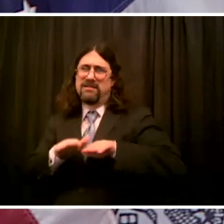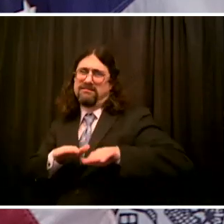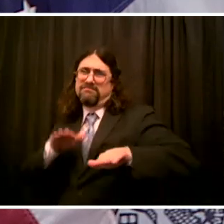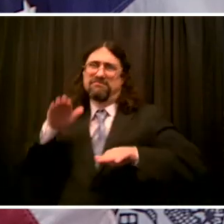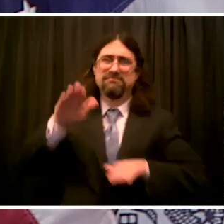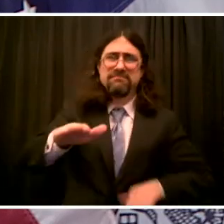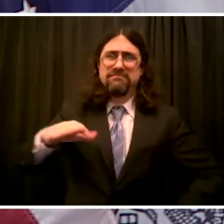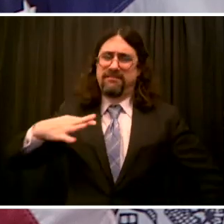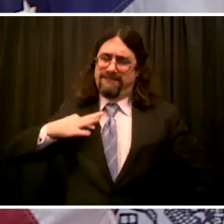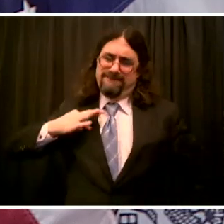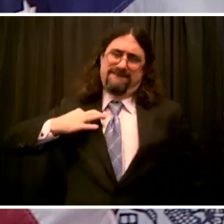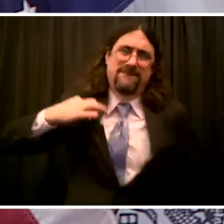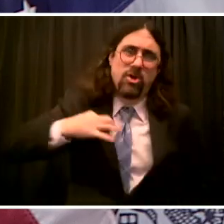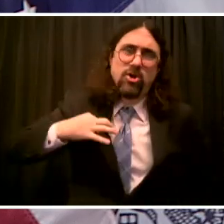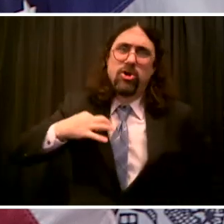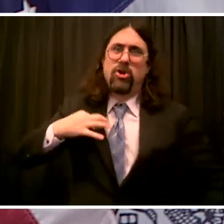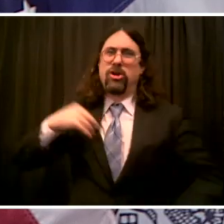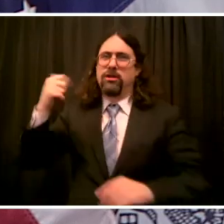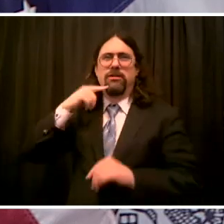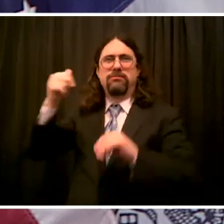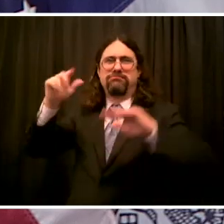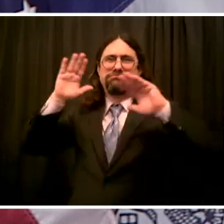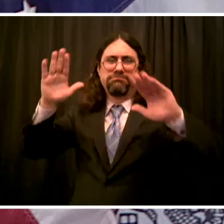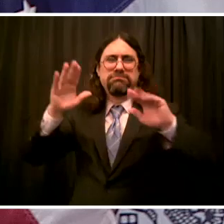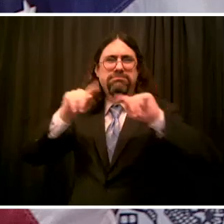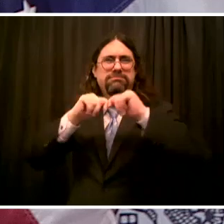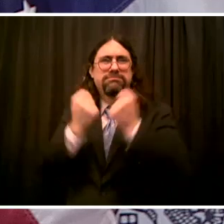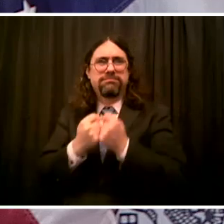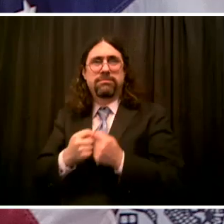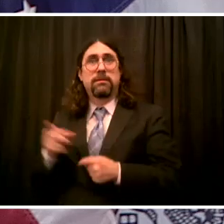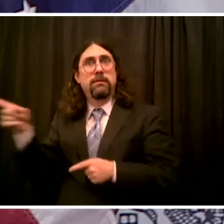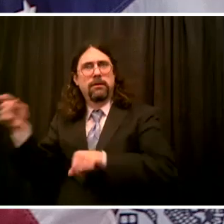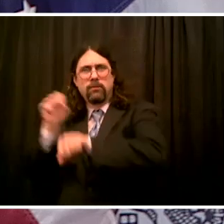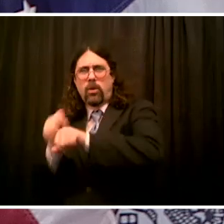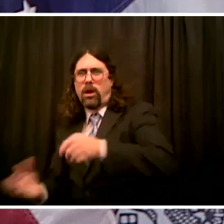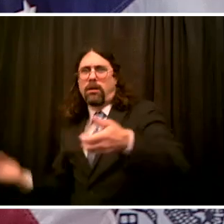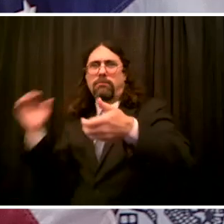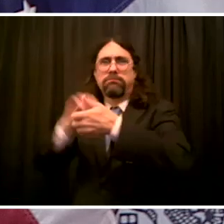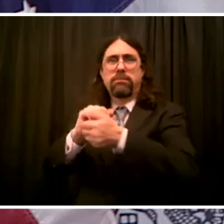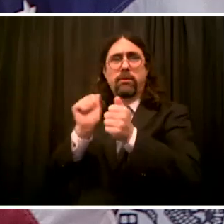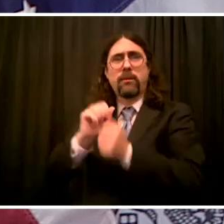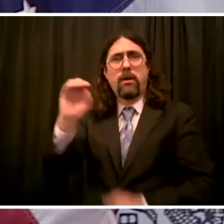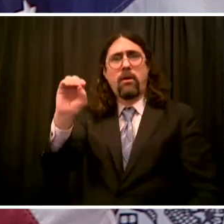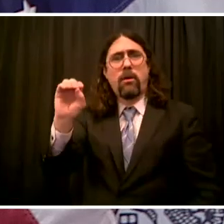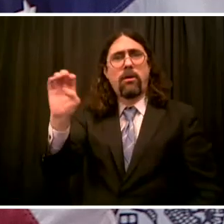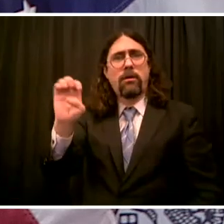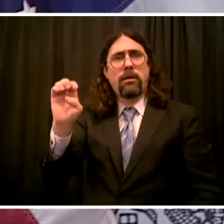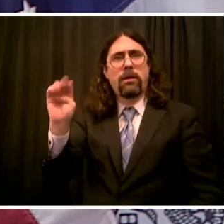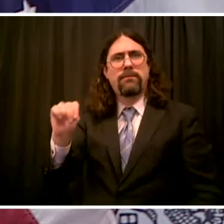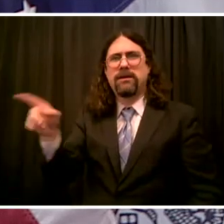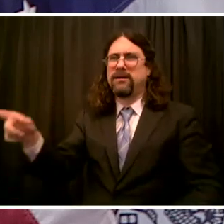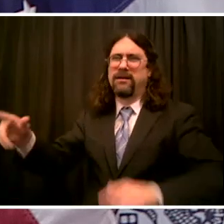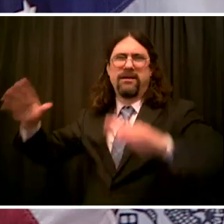VOLUNTEER. AND HE AND THE TEAM WE PUT TOGETHER, WORKING WITH OUR COLLEAGUES AT EMERGENCY